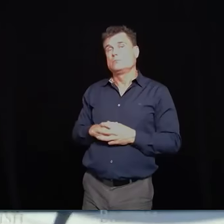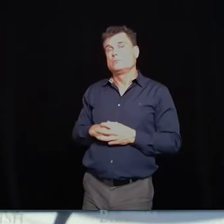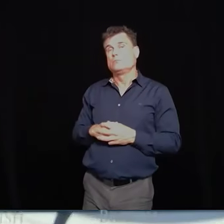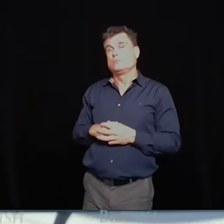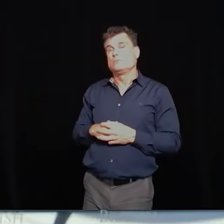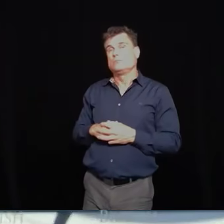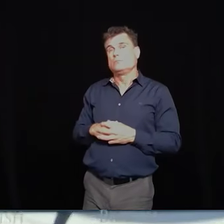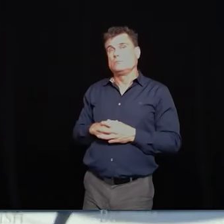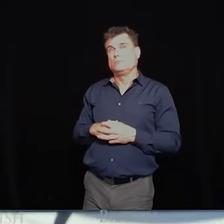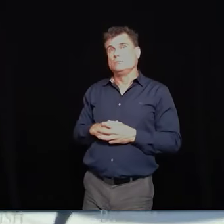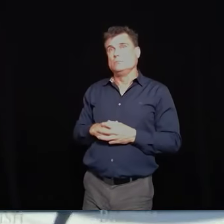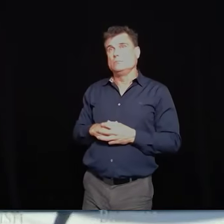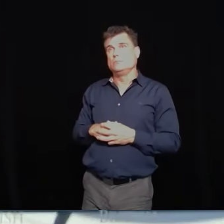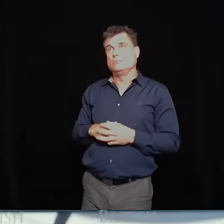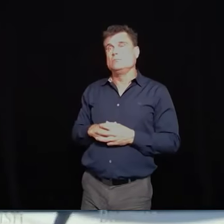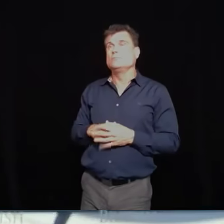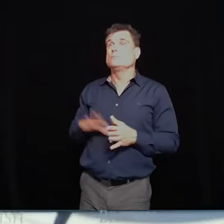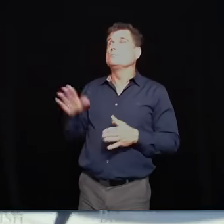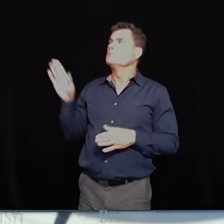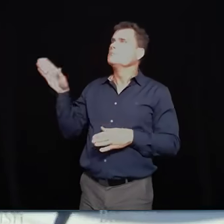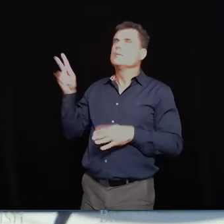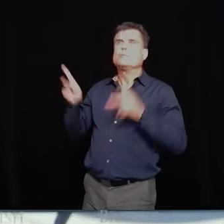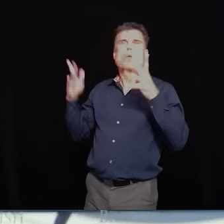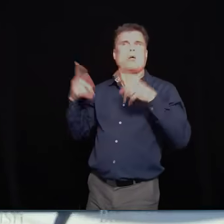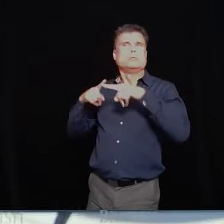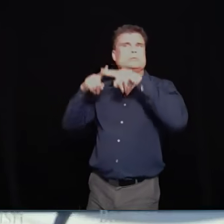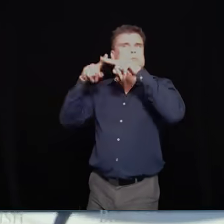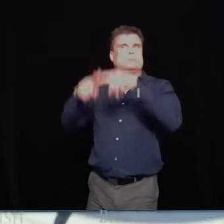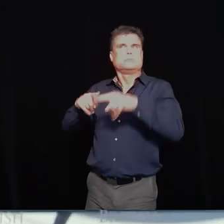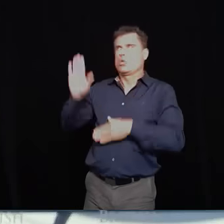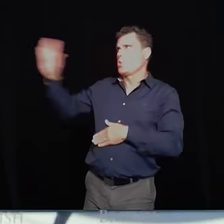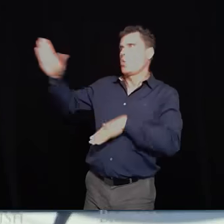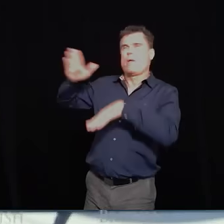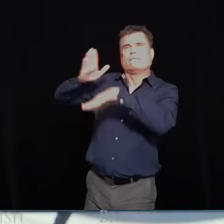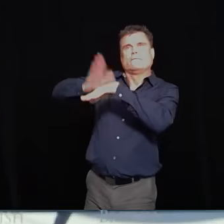It needs to be the weekend that we recommit ourselves to stopping the spread.